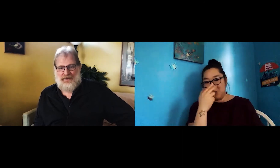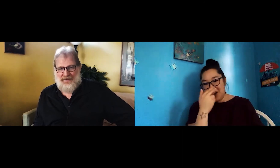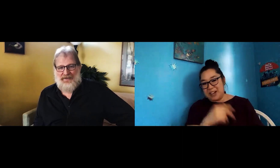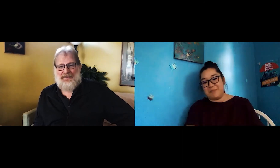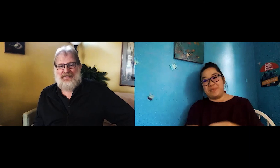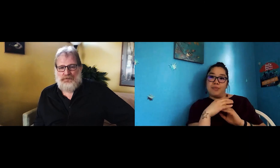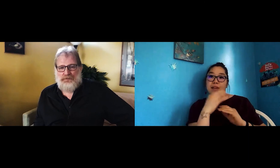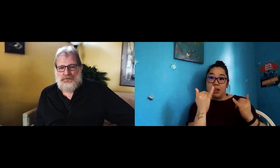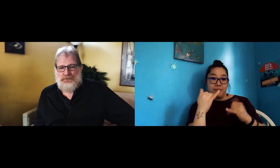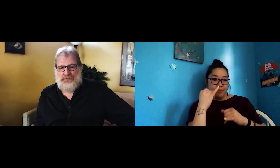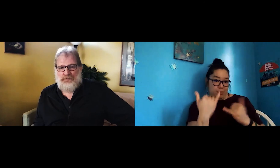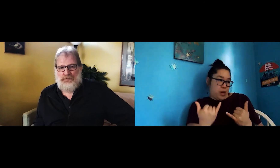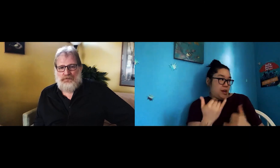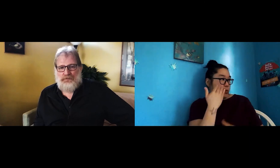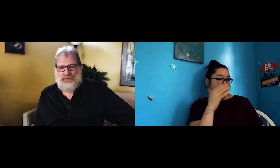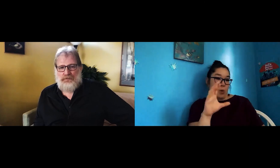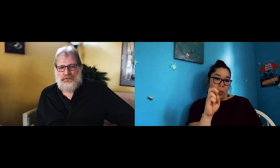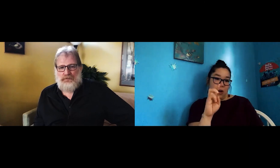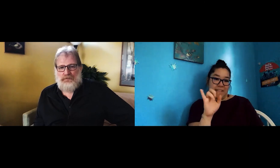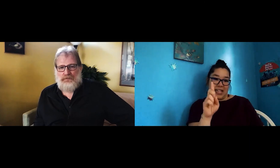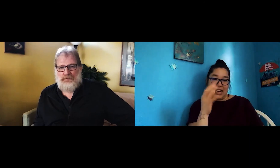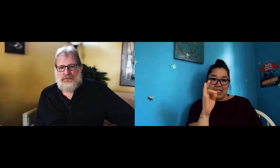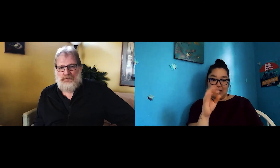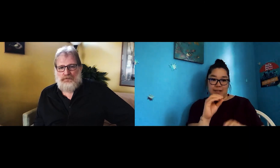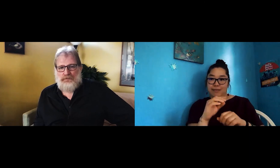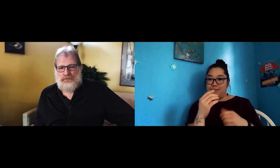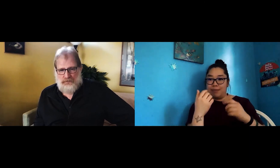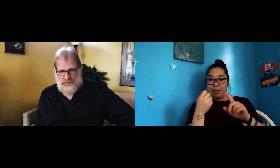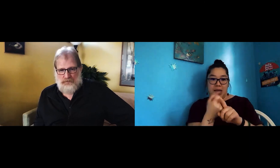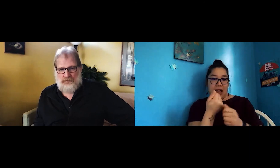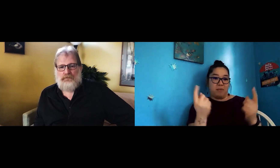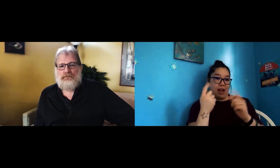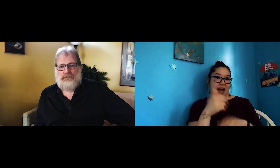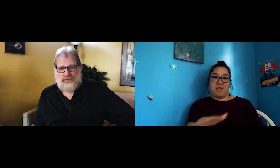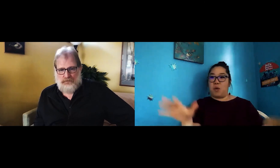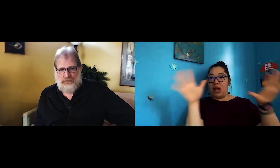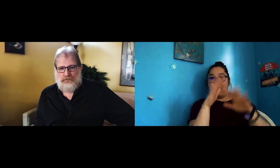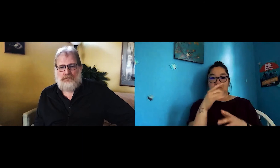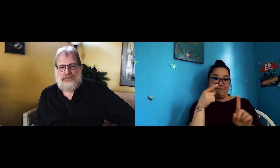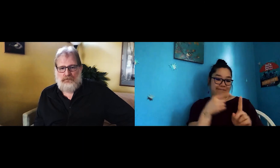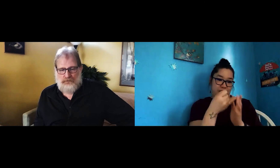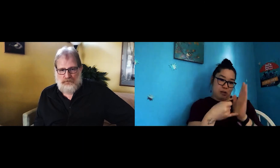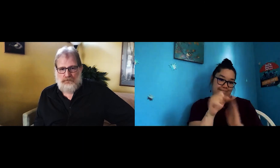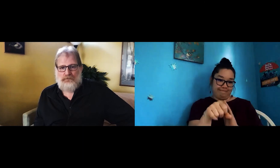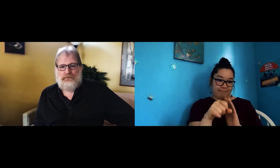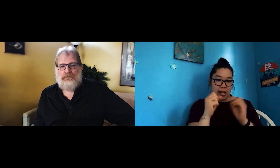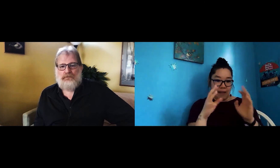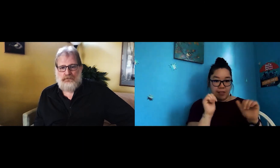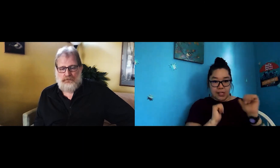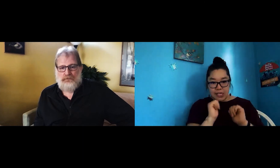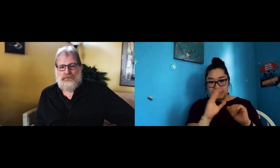be an interpreter. So funny. Right now, COVID-19 is impacting everyone everywhere, especially the